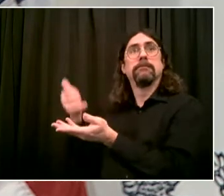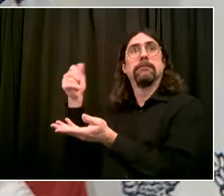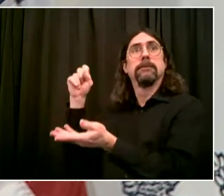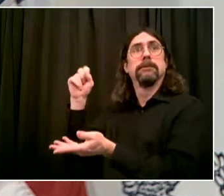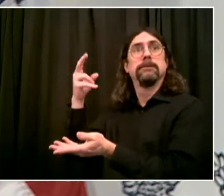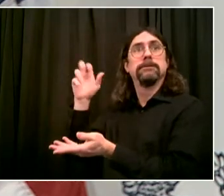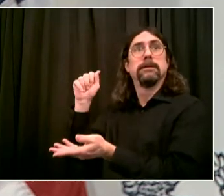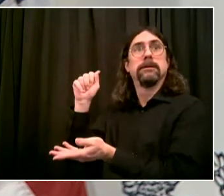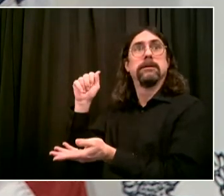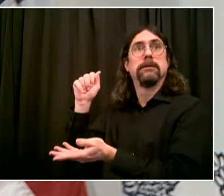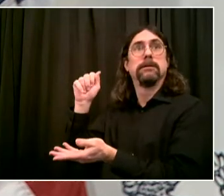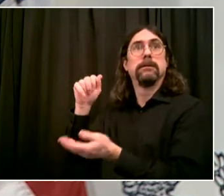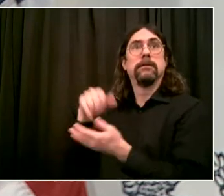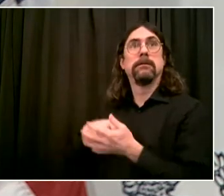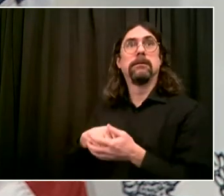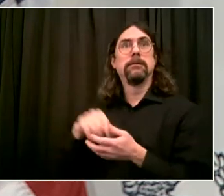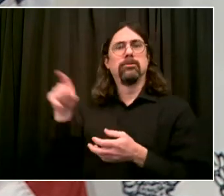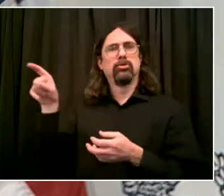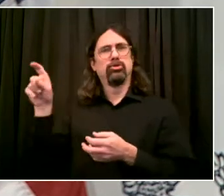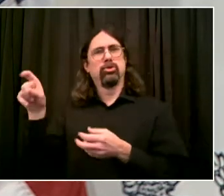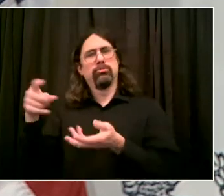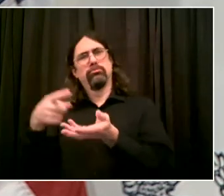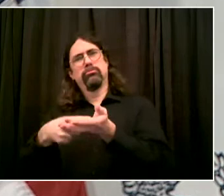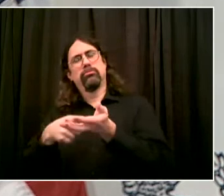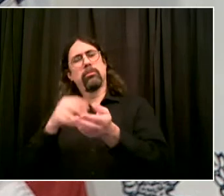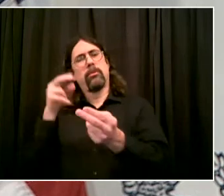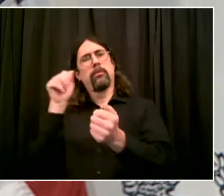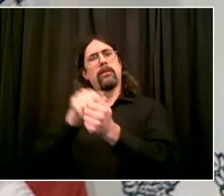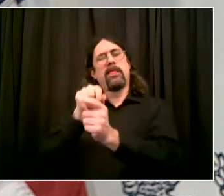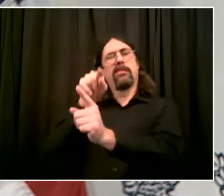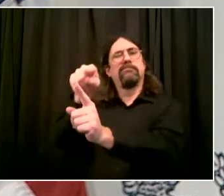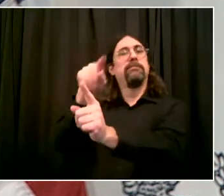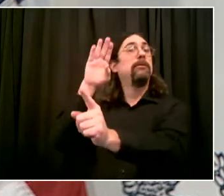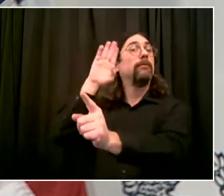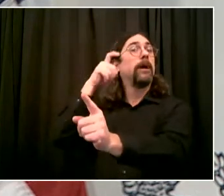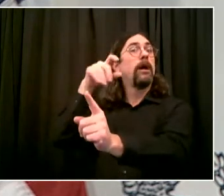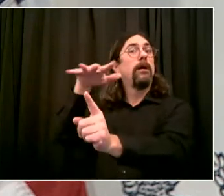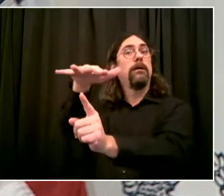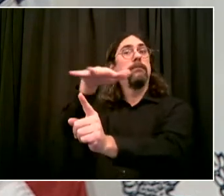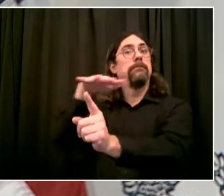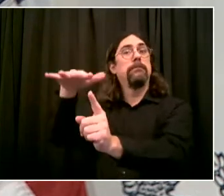REAL HONEST ANND THE REPORT, JAKE I RESPECT YOUR